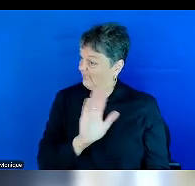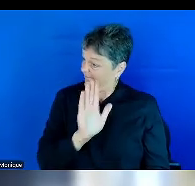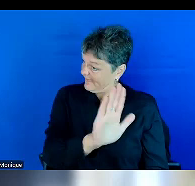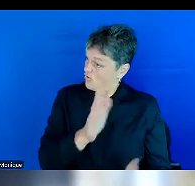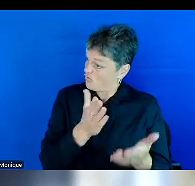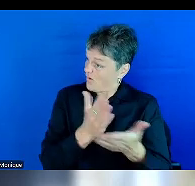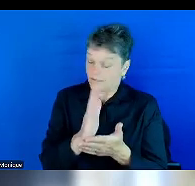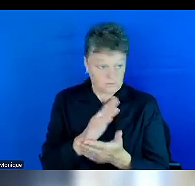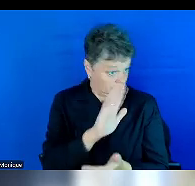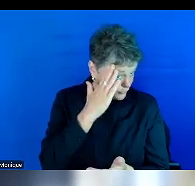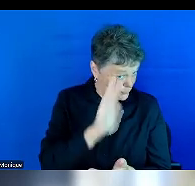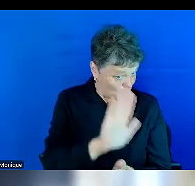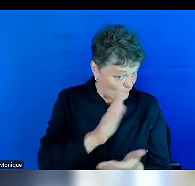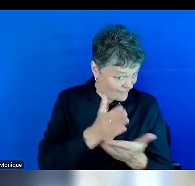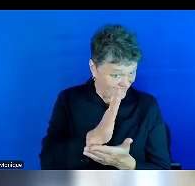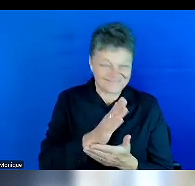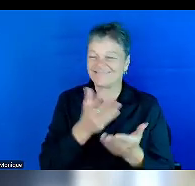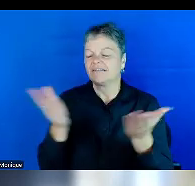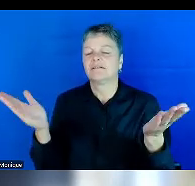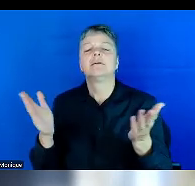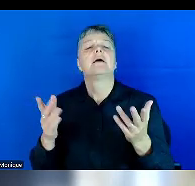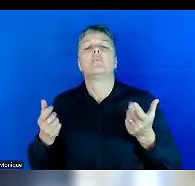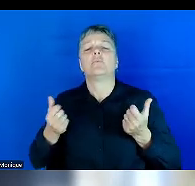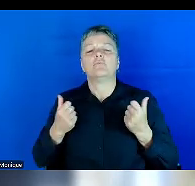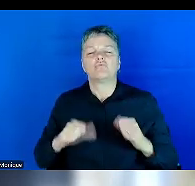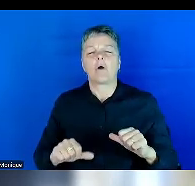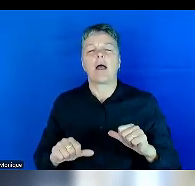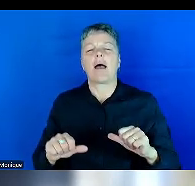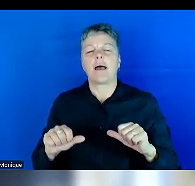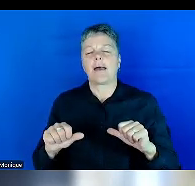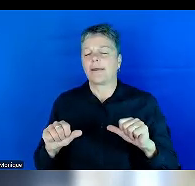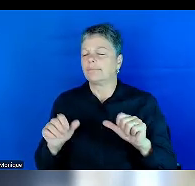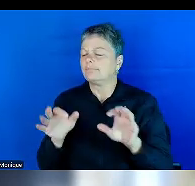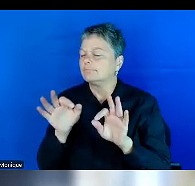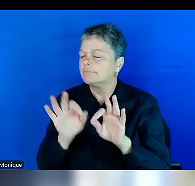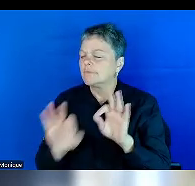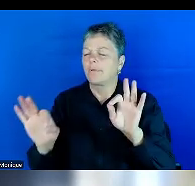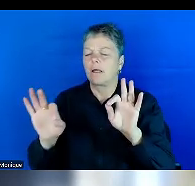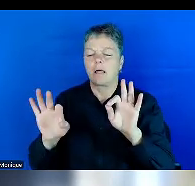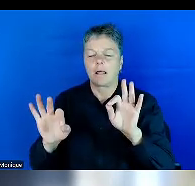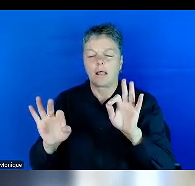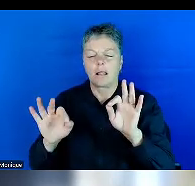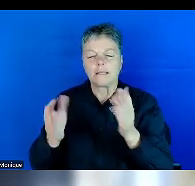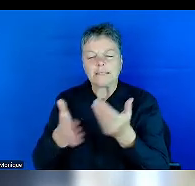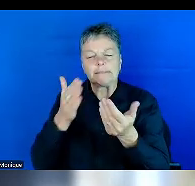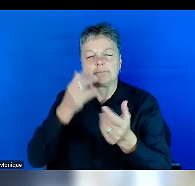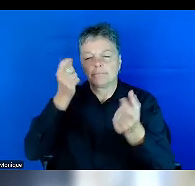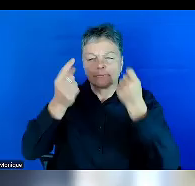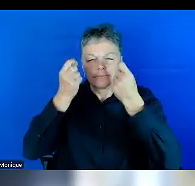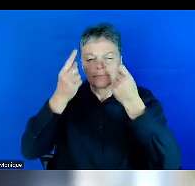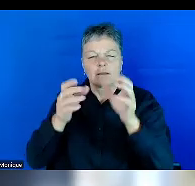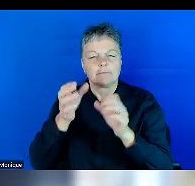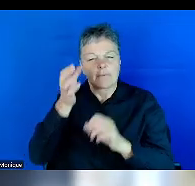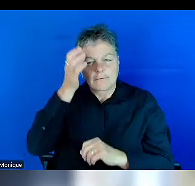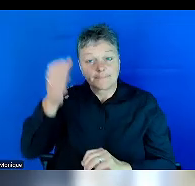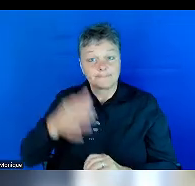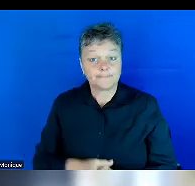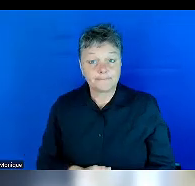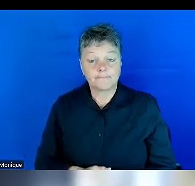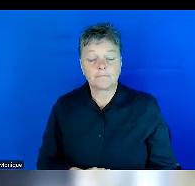a plain language manner as well. And we do this in different ways. We can provide workshops to